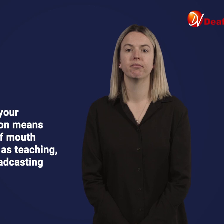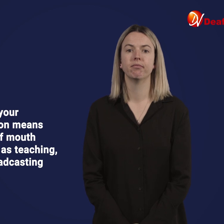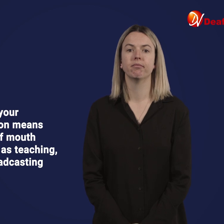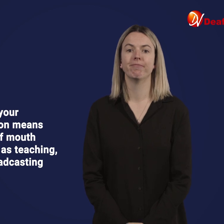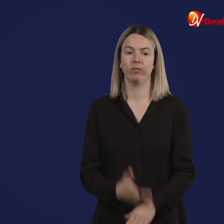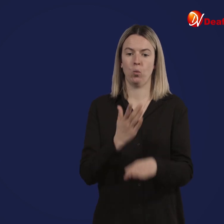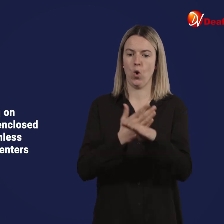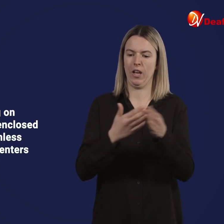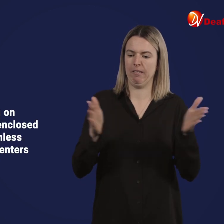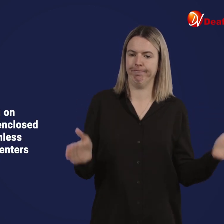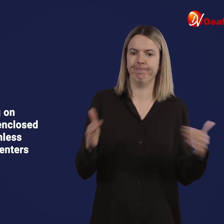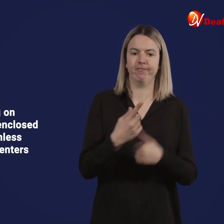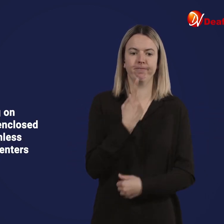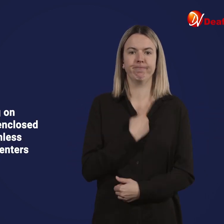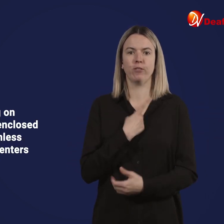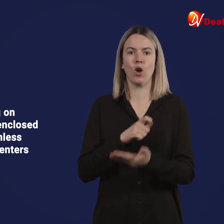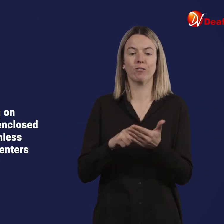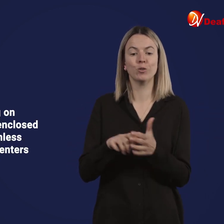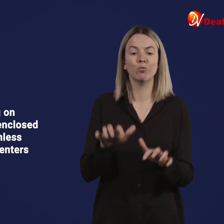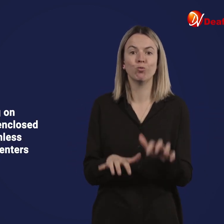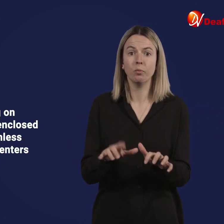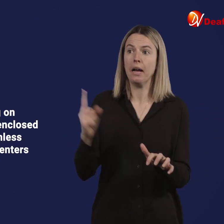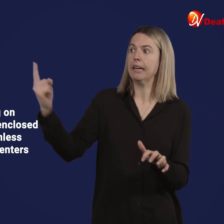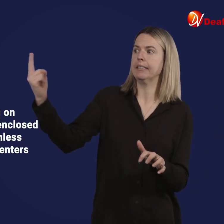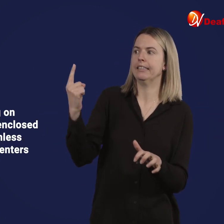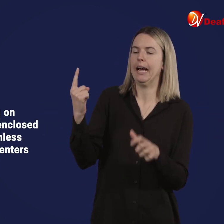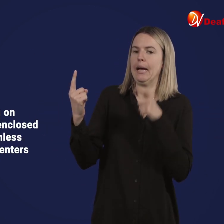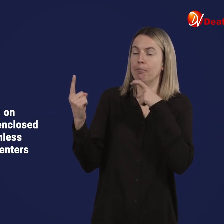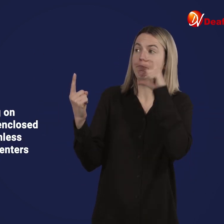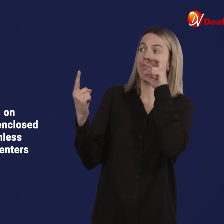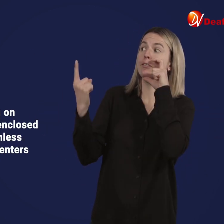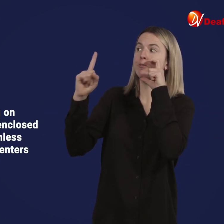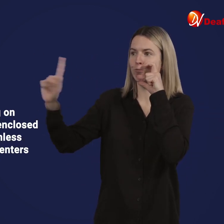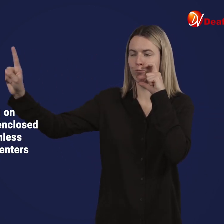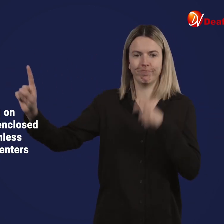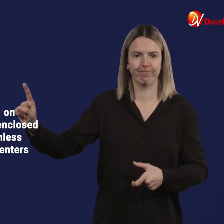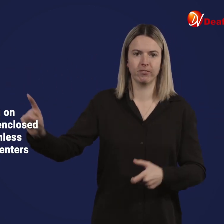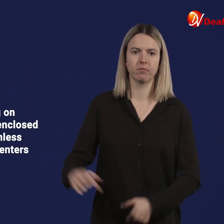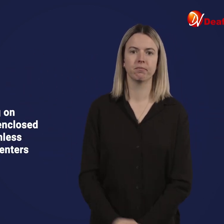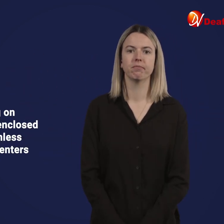To show identity such as being asked by police, security, bank or post office staff to confirm your identity.